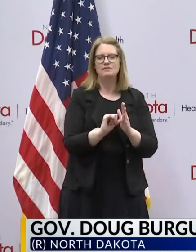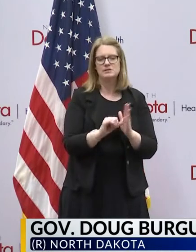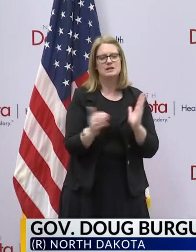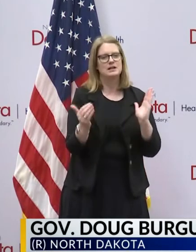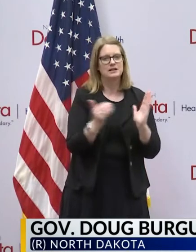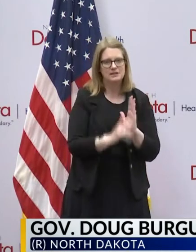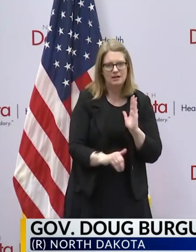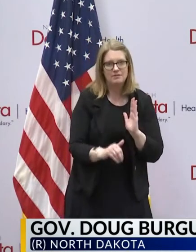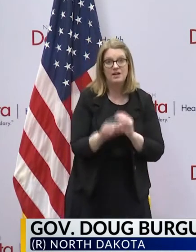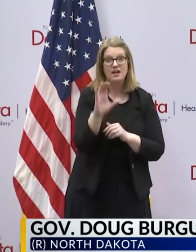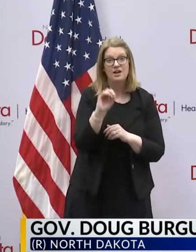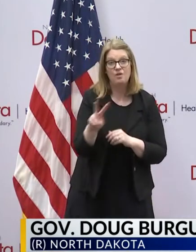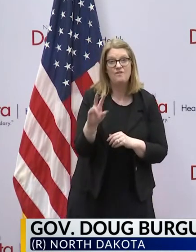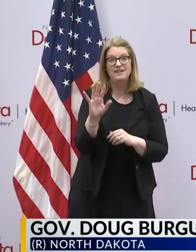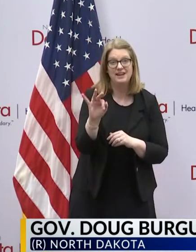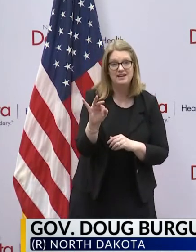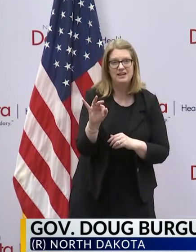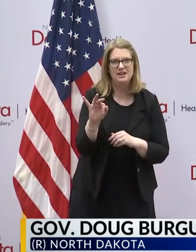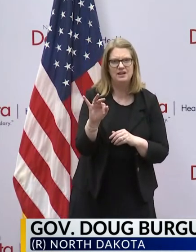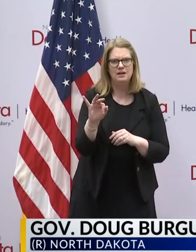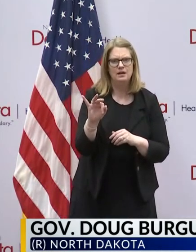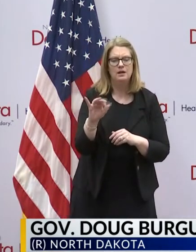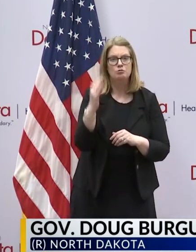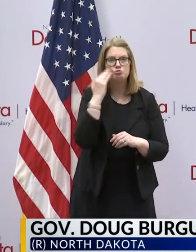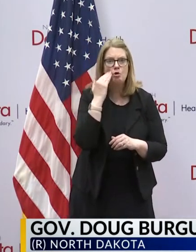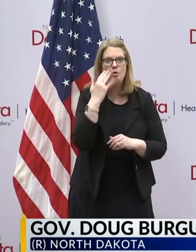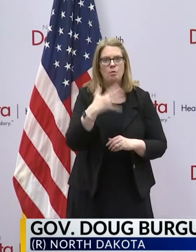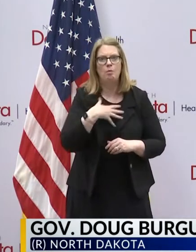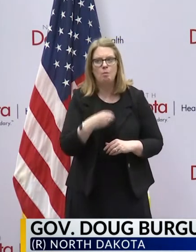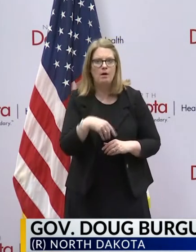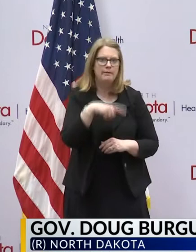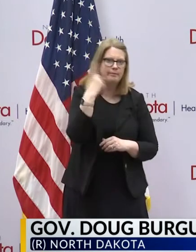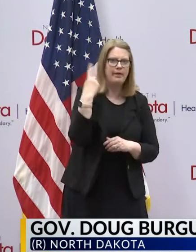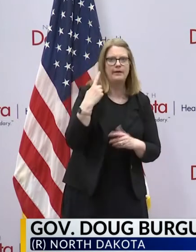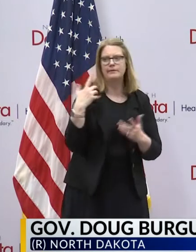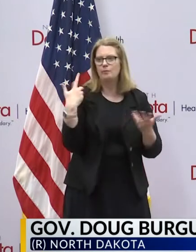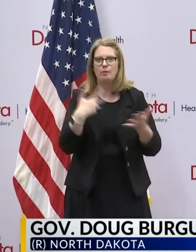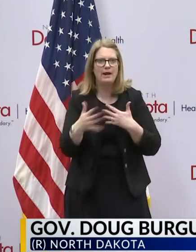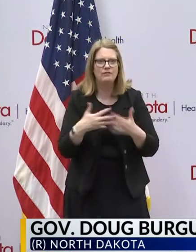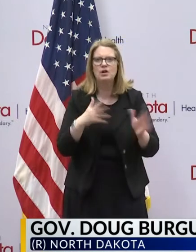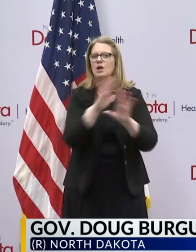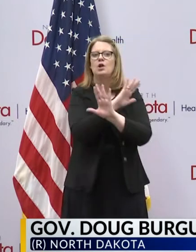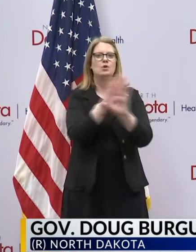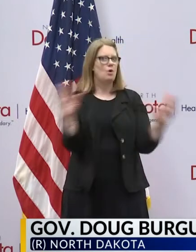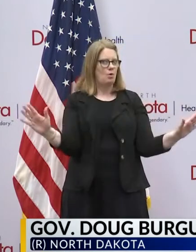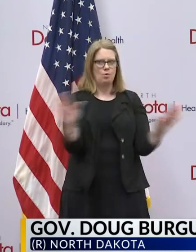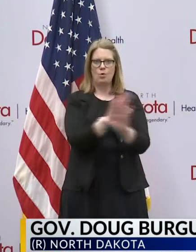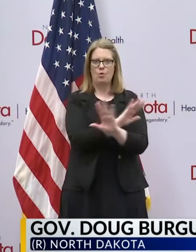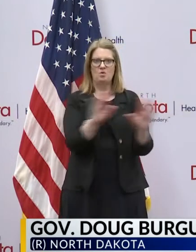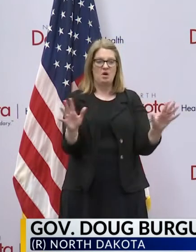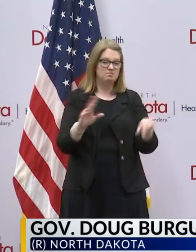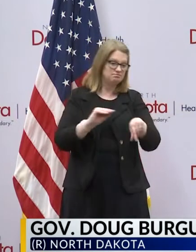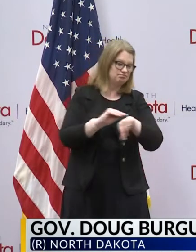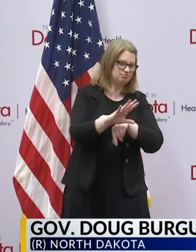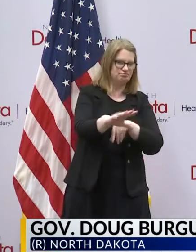THIS IS IN TERMS OF TRANCE MINNEAPOLISBILITY, -- TRANSMISSIBILITY, I CAN'T STRESS